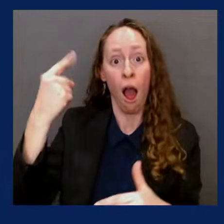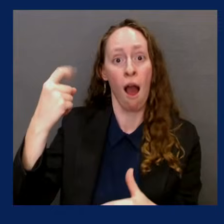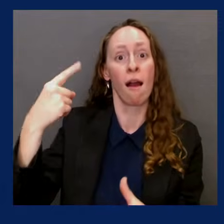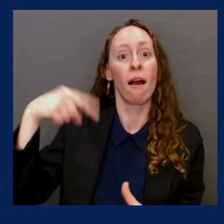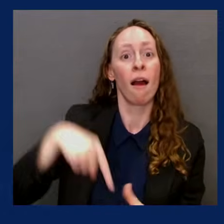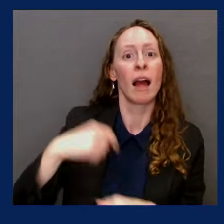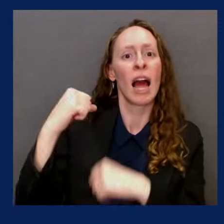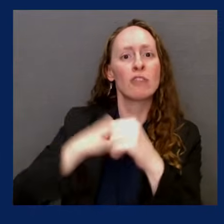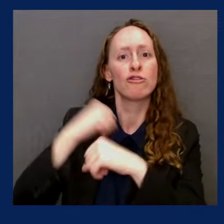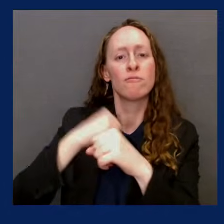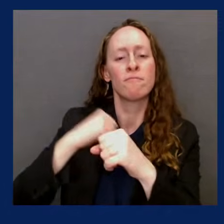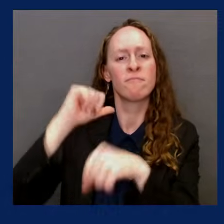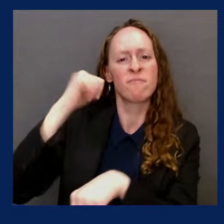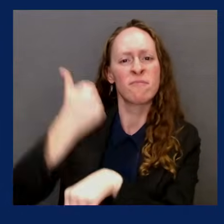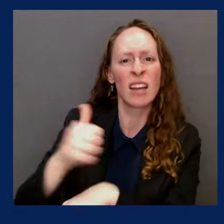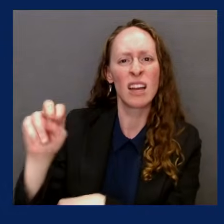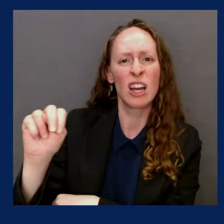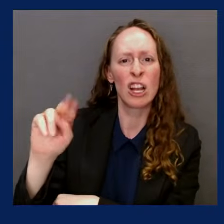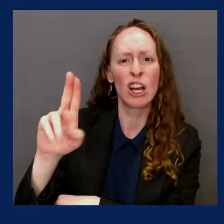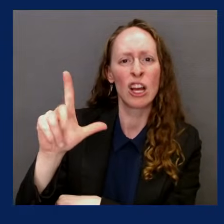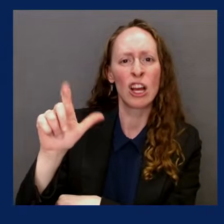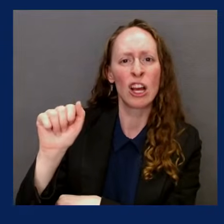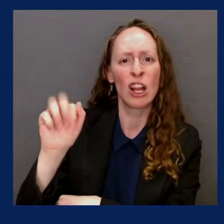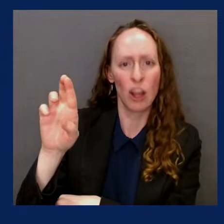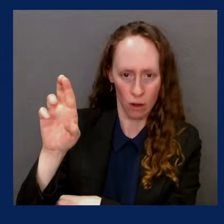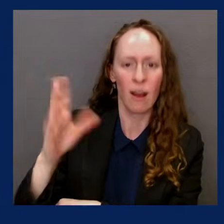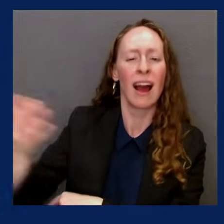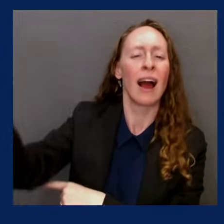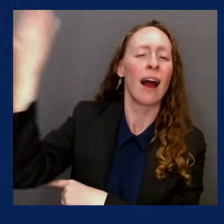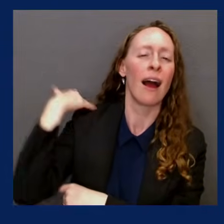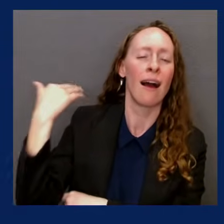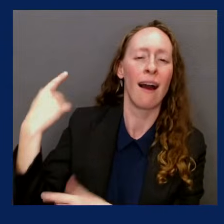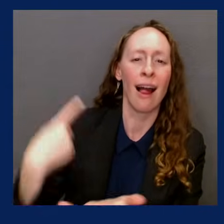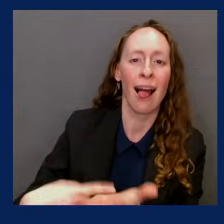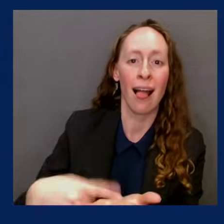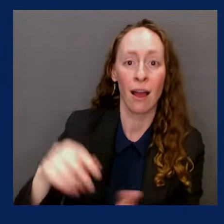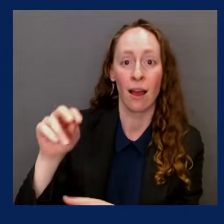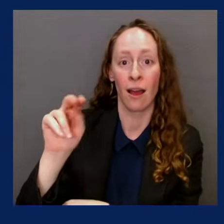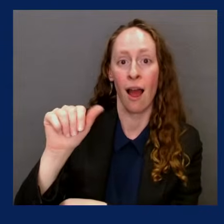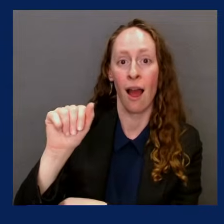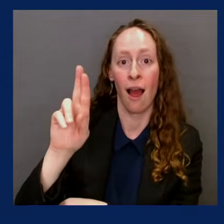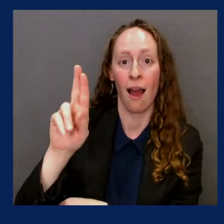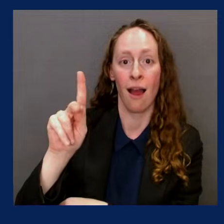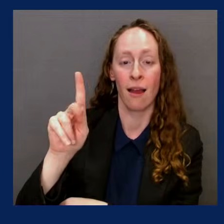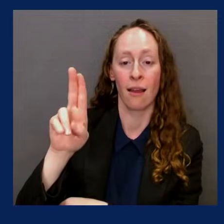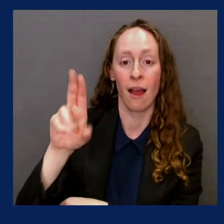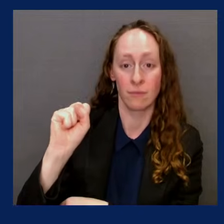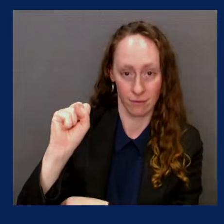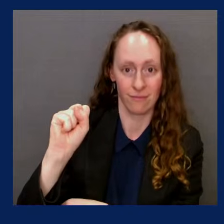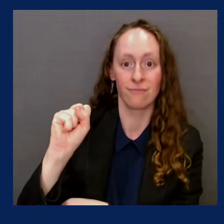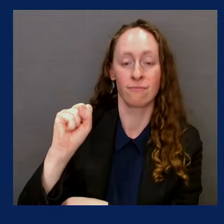We are conscious that this is only the second time in history that the United States has shared this technology.